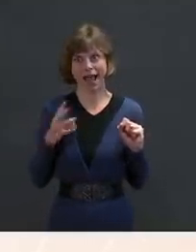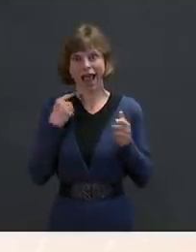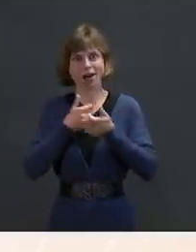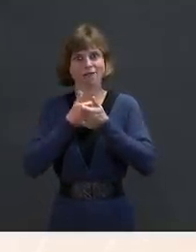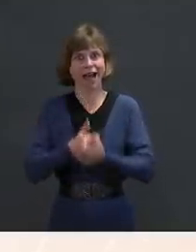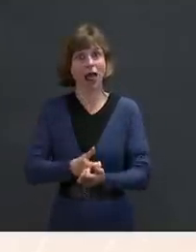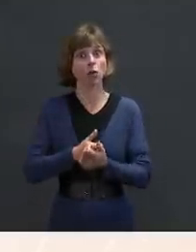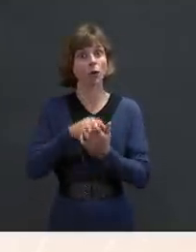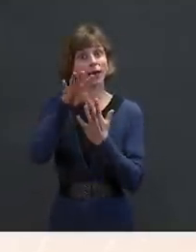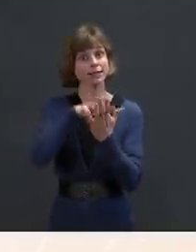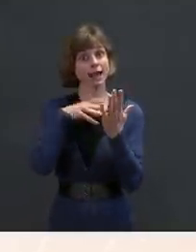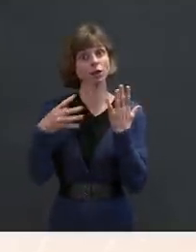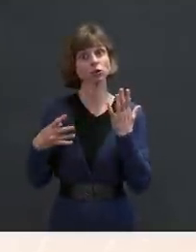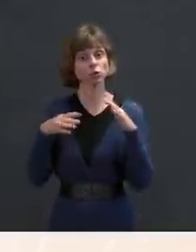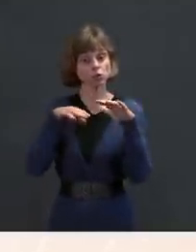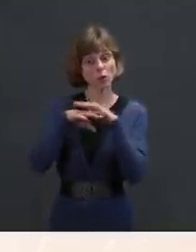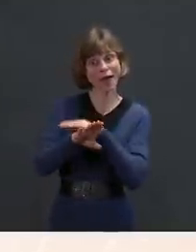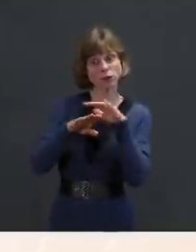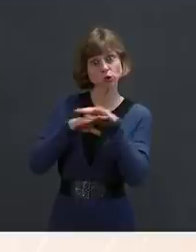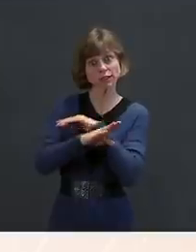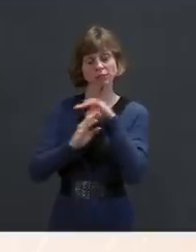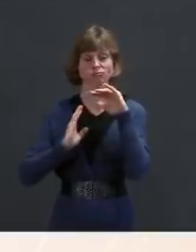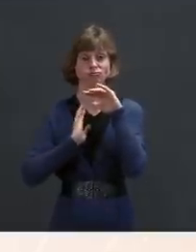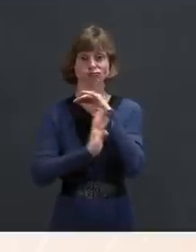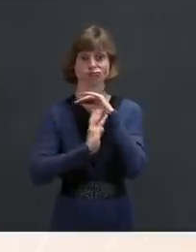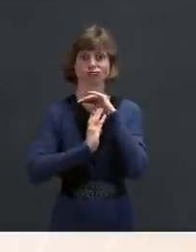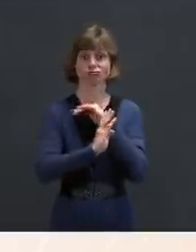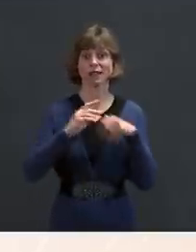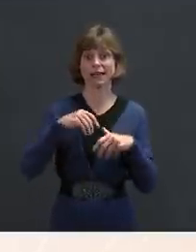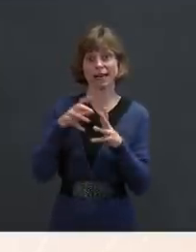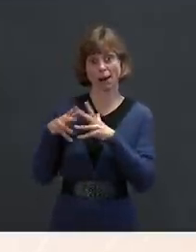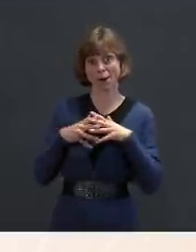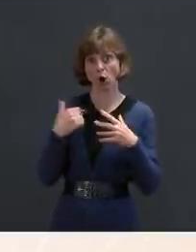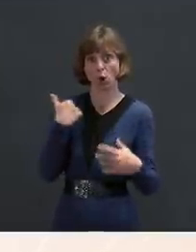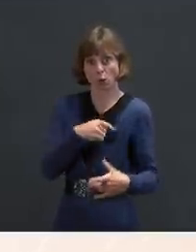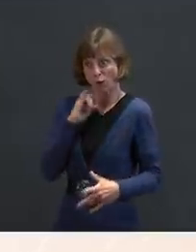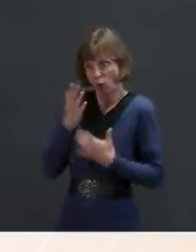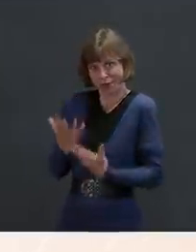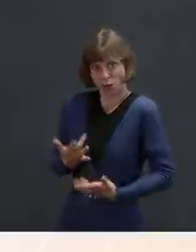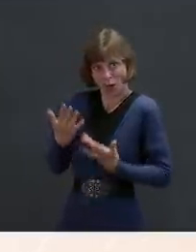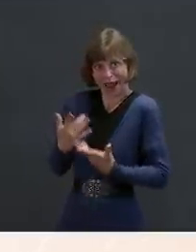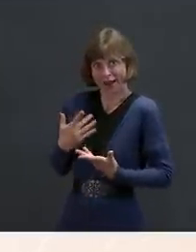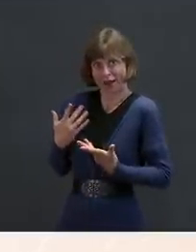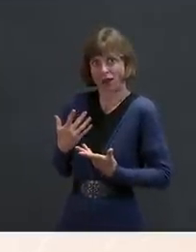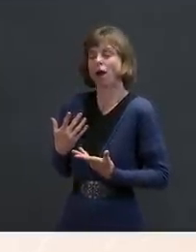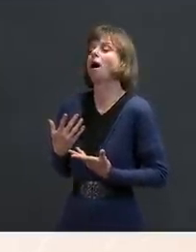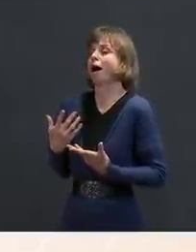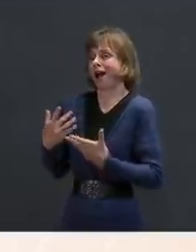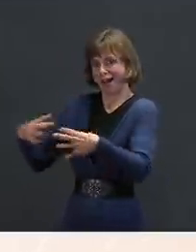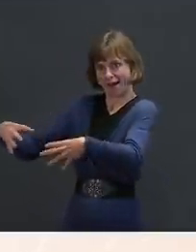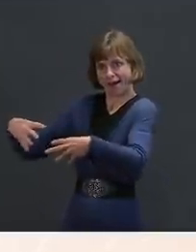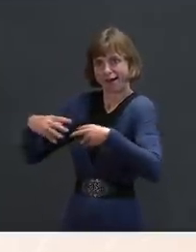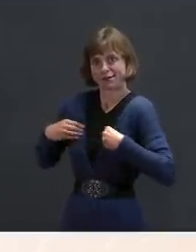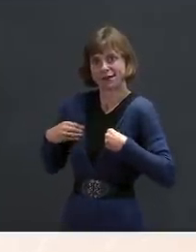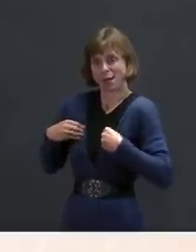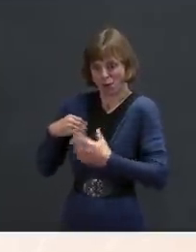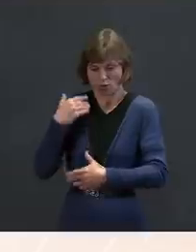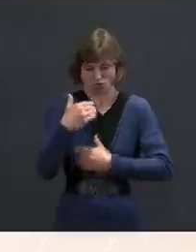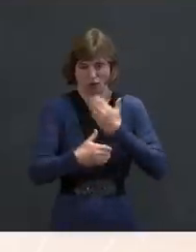to the port of entry where we are awaiting them and can process them through the port of entry successfully.